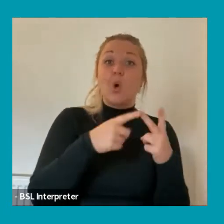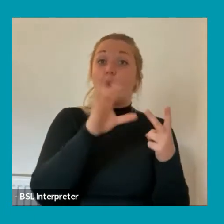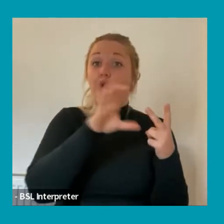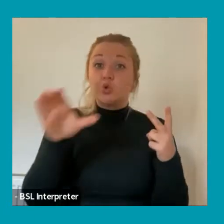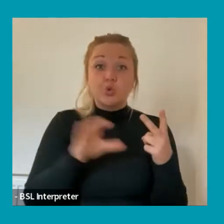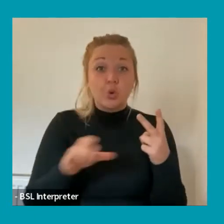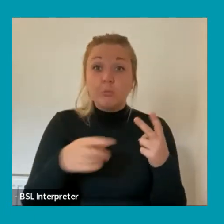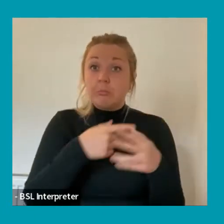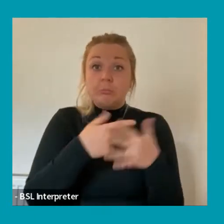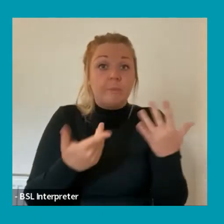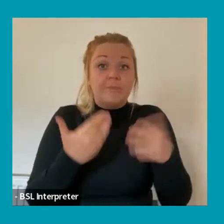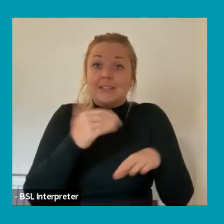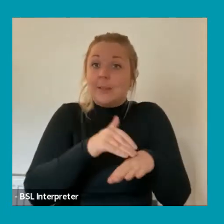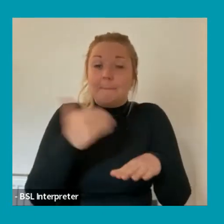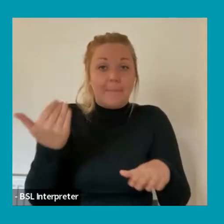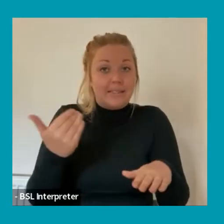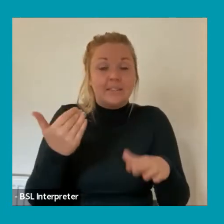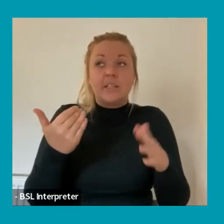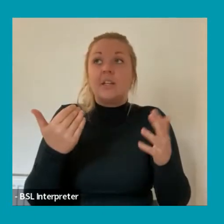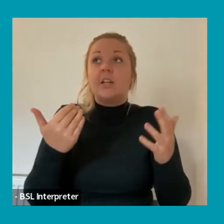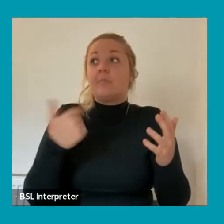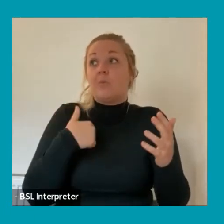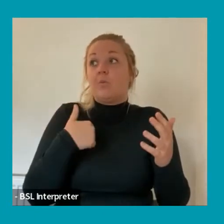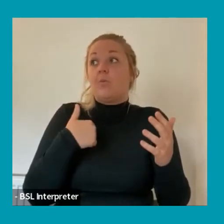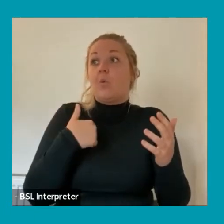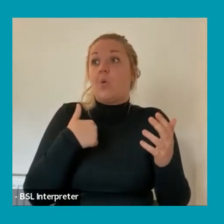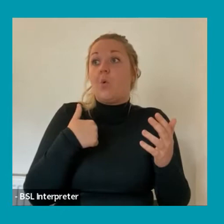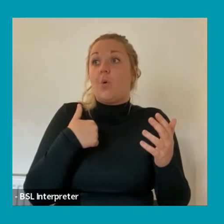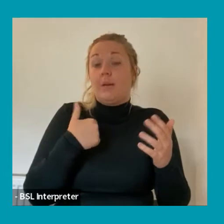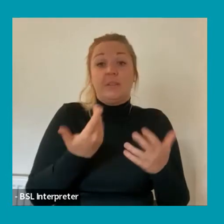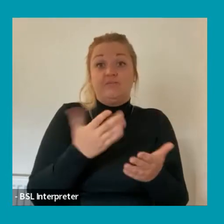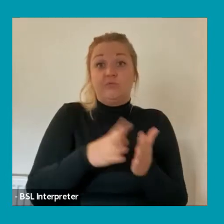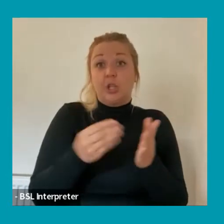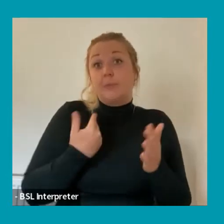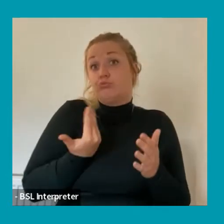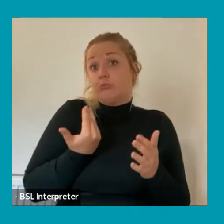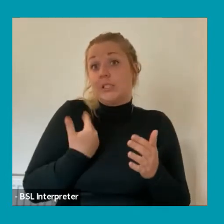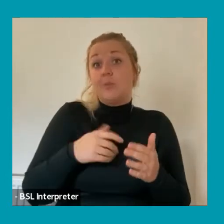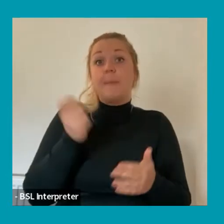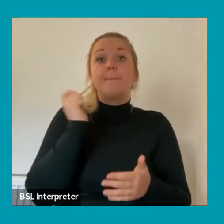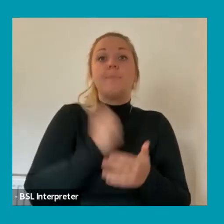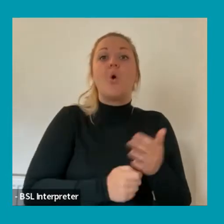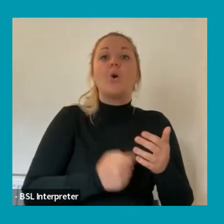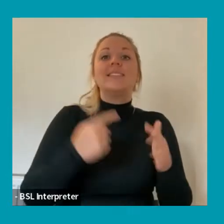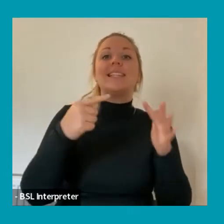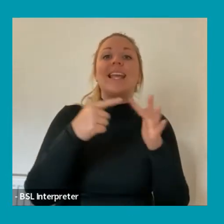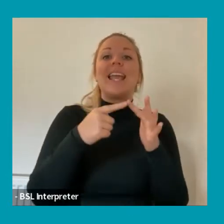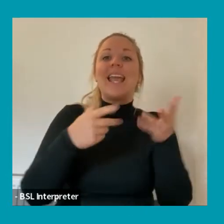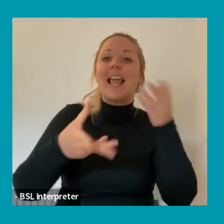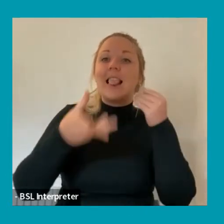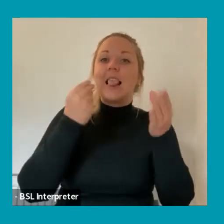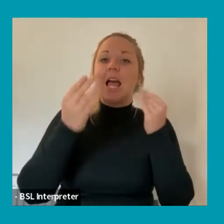We're looking at recently bought an elearning platform. If we're looking at job board providers.